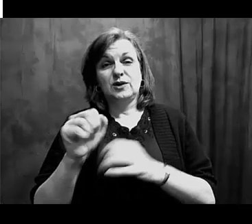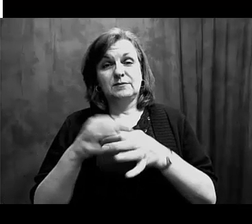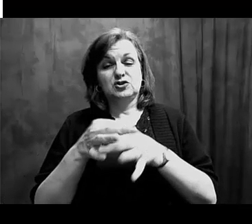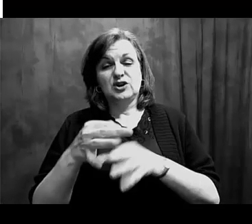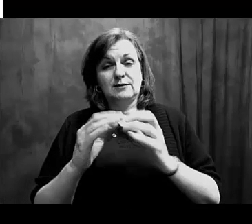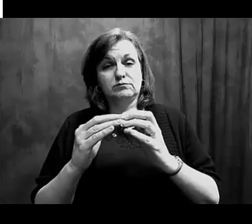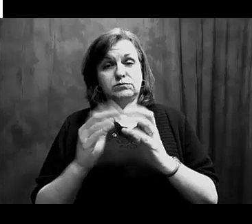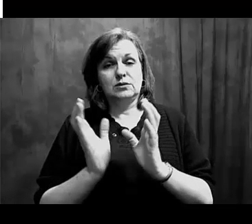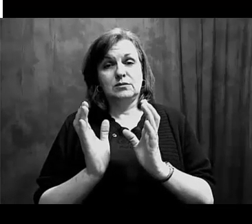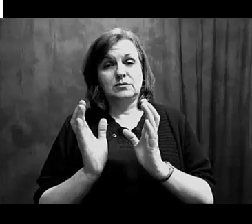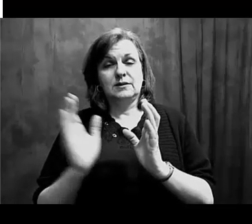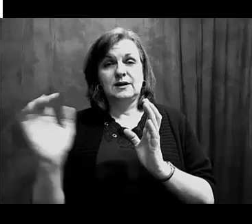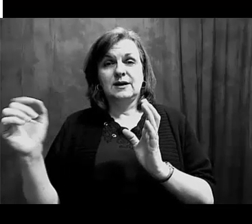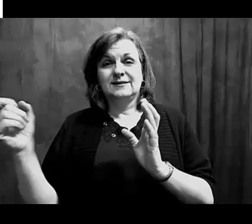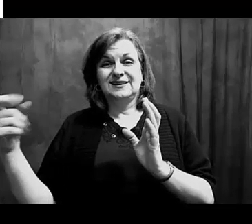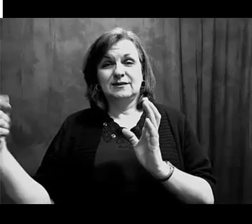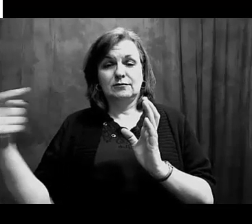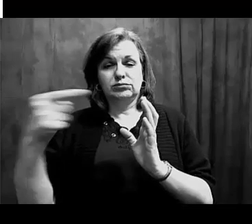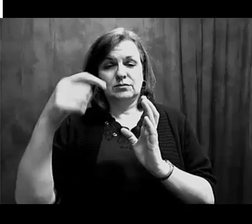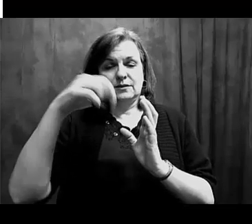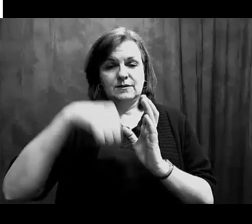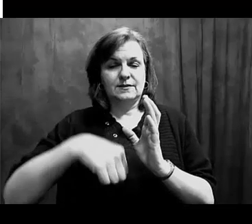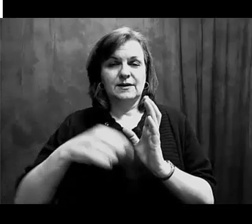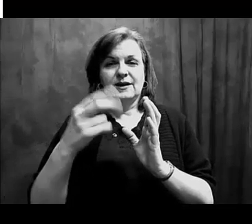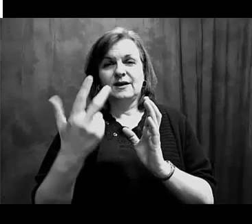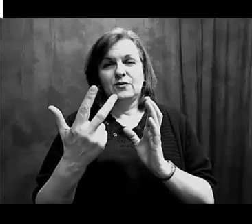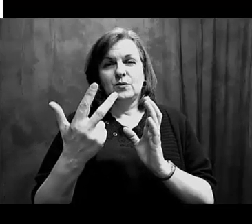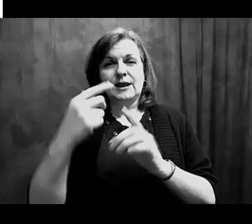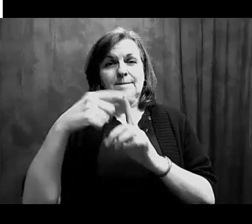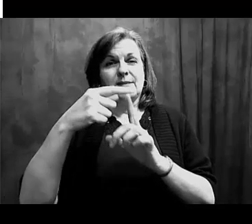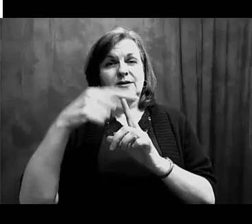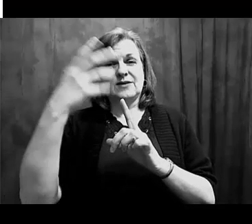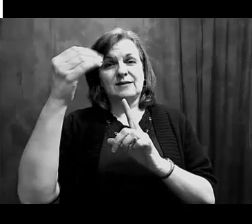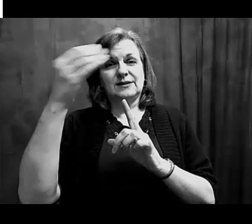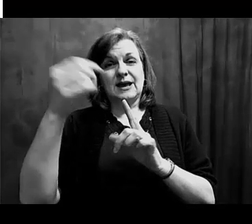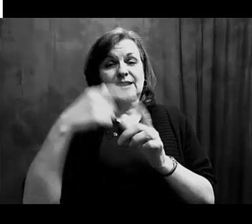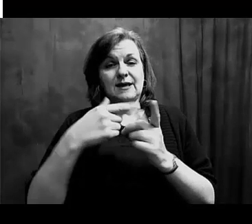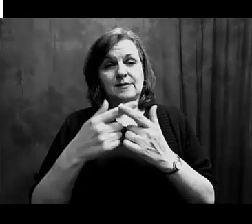now maybe we have 3 positives outside and